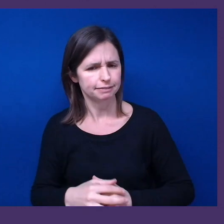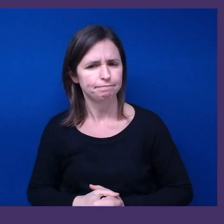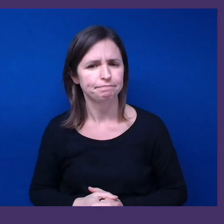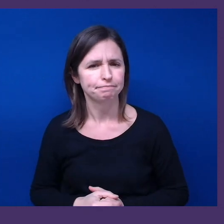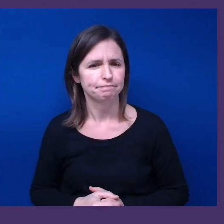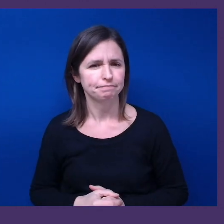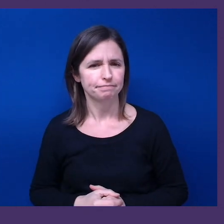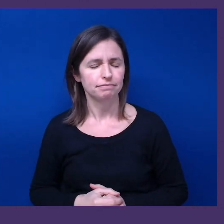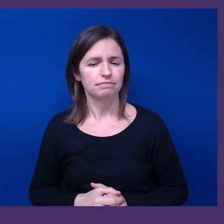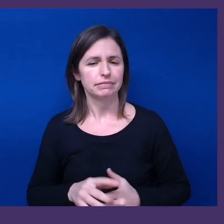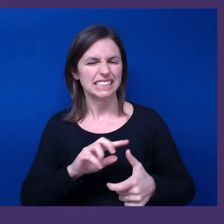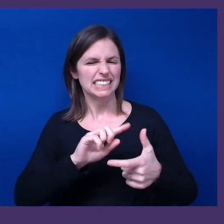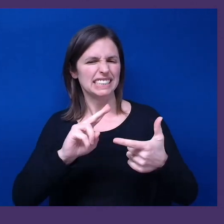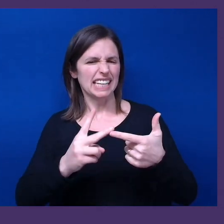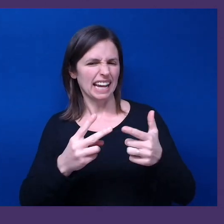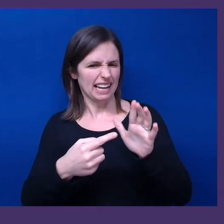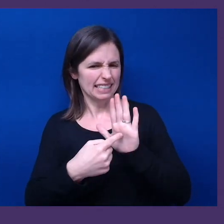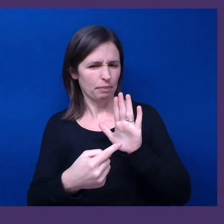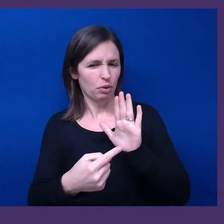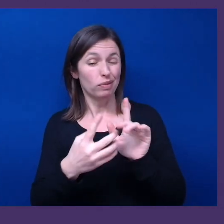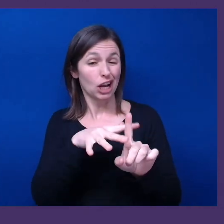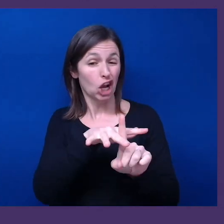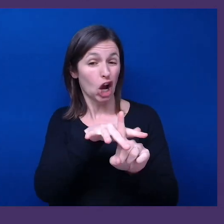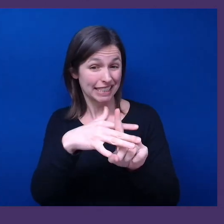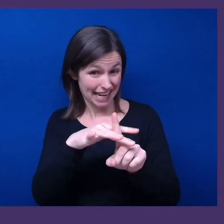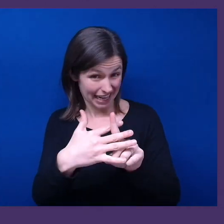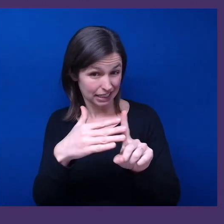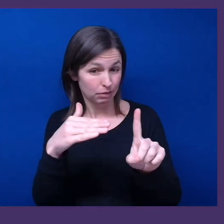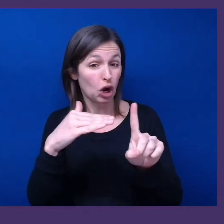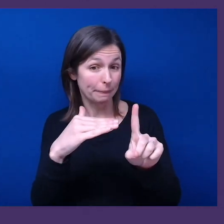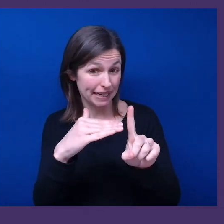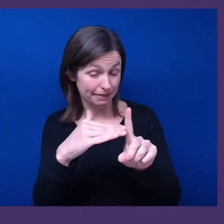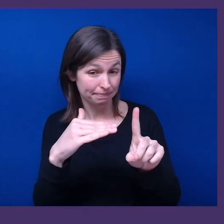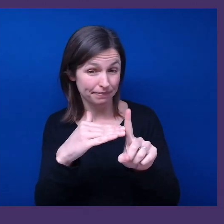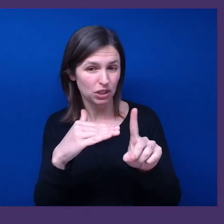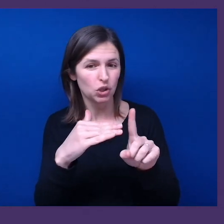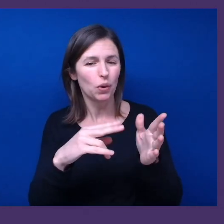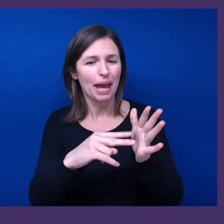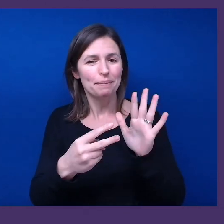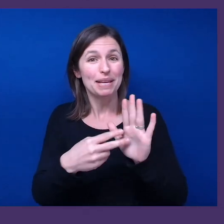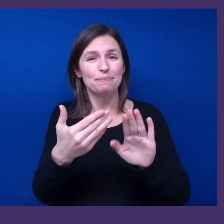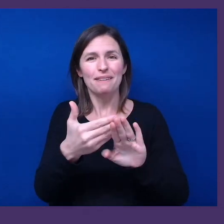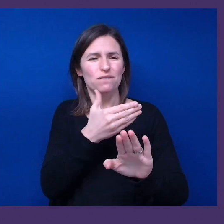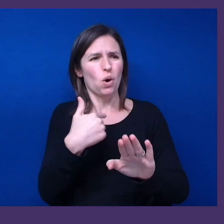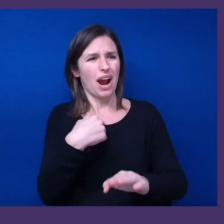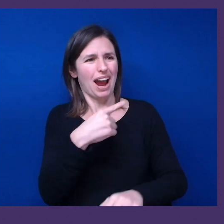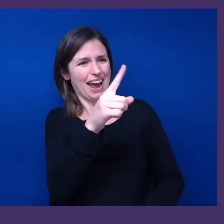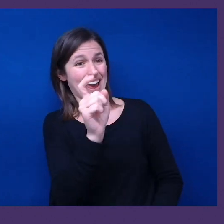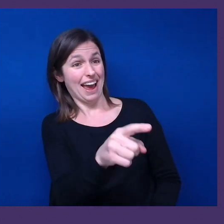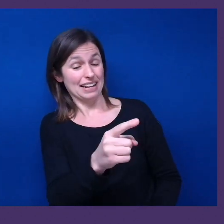or context before asking the main question and helping the model understand the scenario better.